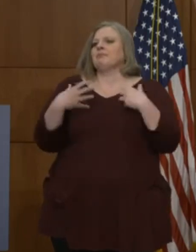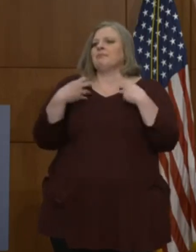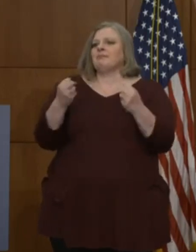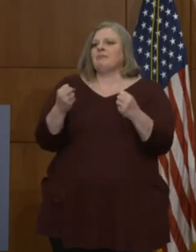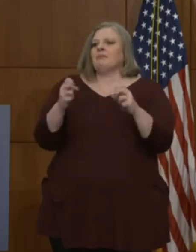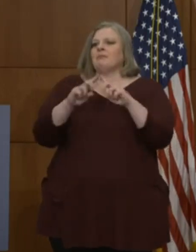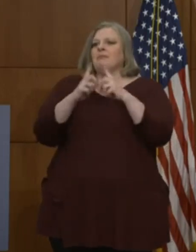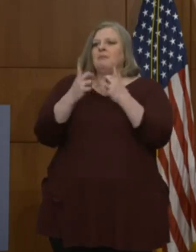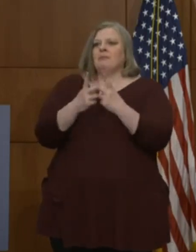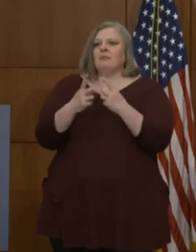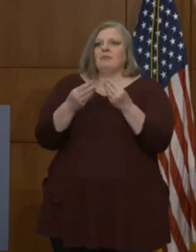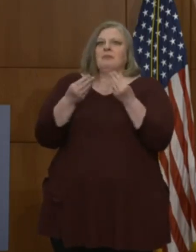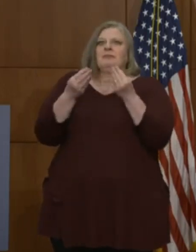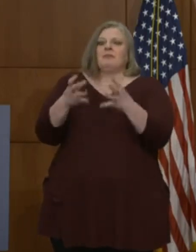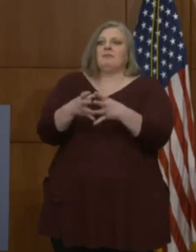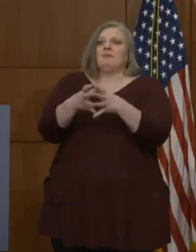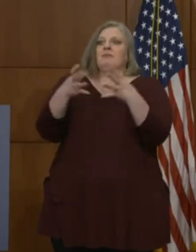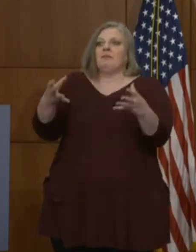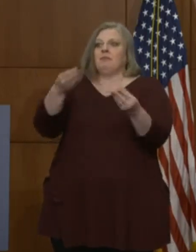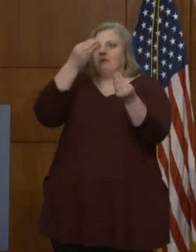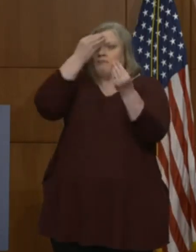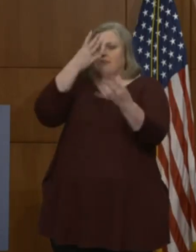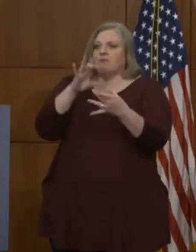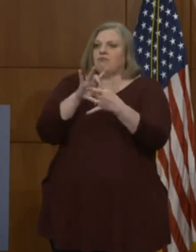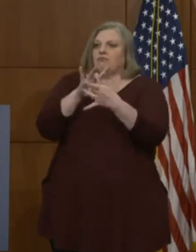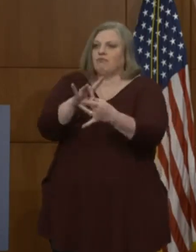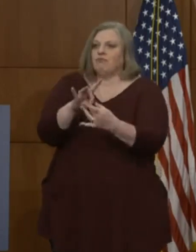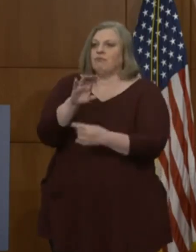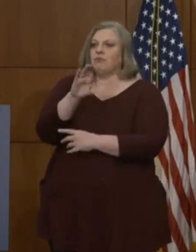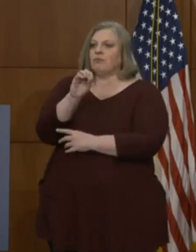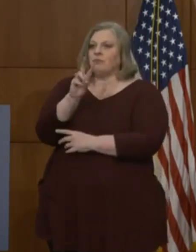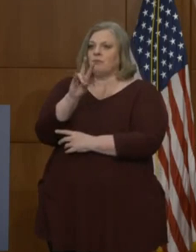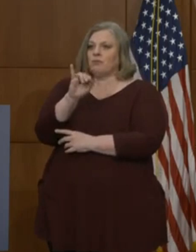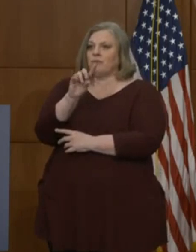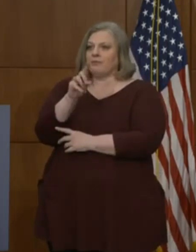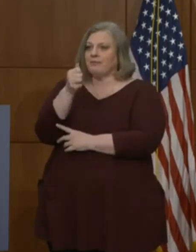THE TO THE HEALTH DEPARTMENT IS GIVING LOTS OF DATA AROUND A GIVING LOTS OF DATA AROUND A COVID-19 AND MANY OTHER